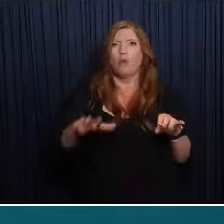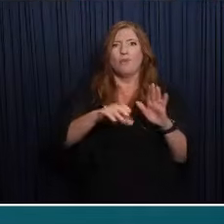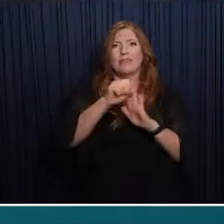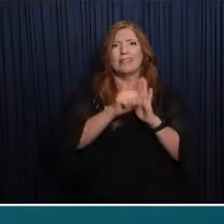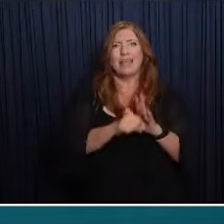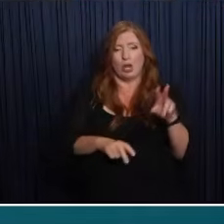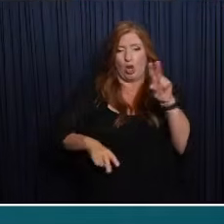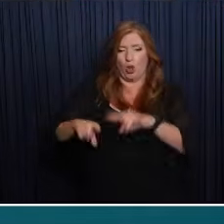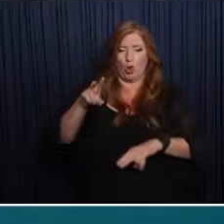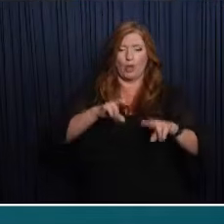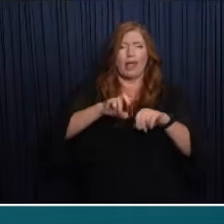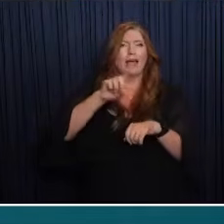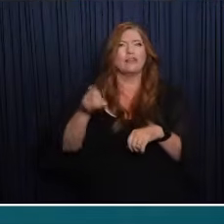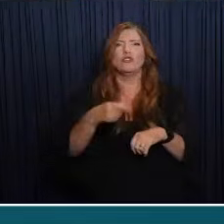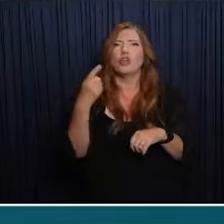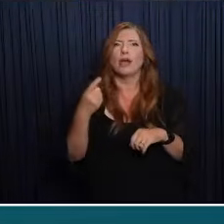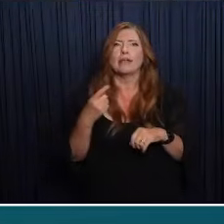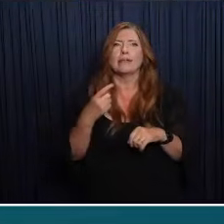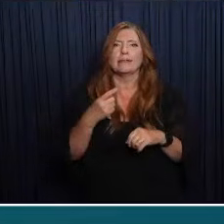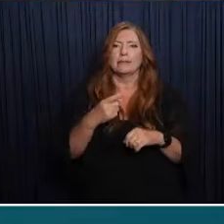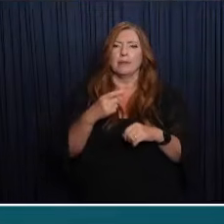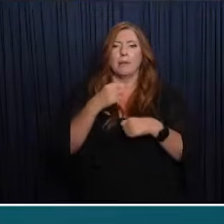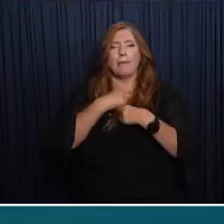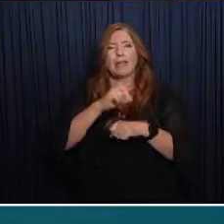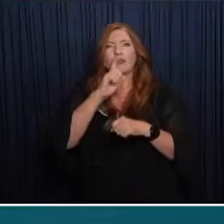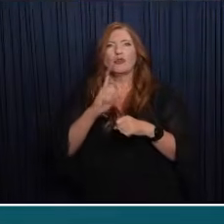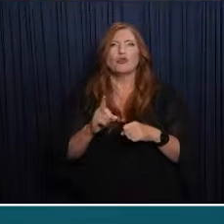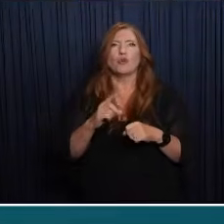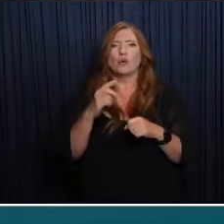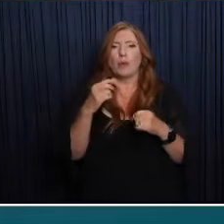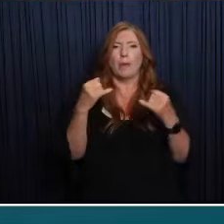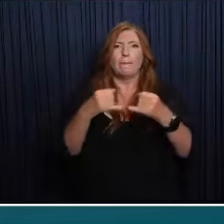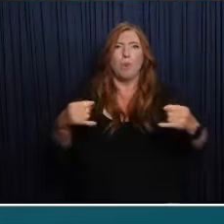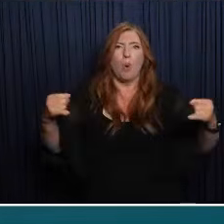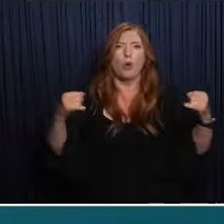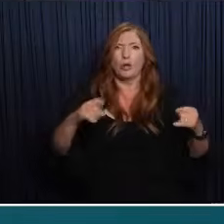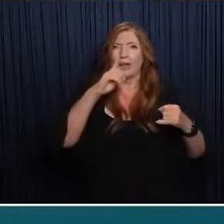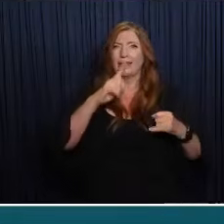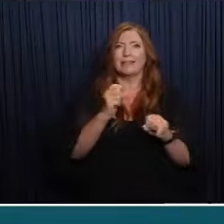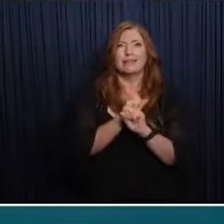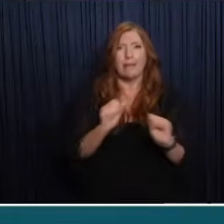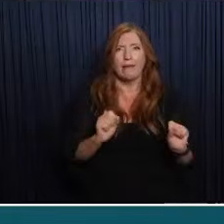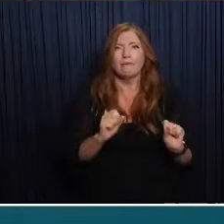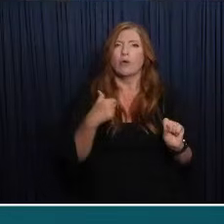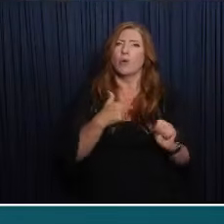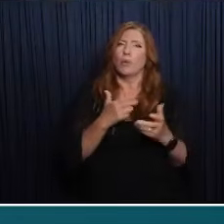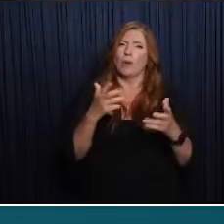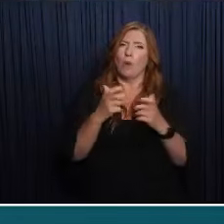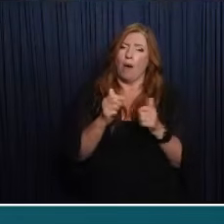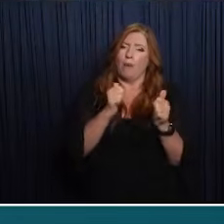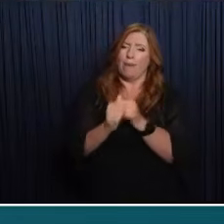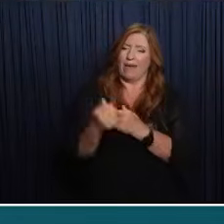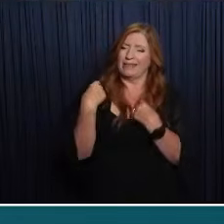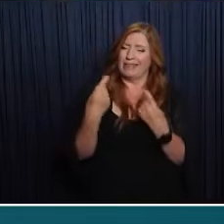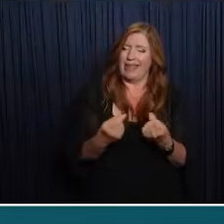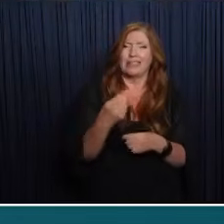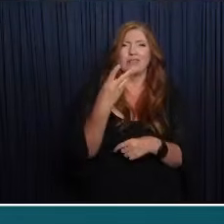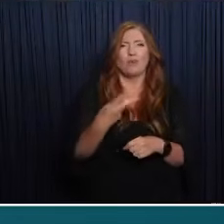ACROSS THE WHOLE STATE AS WELL AS IF YOU LOOK AT JUST THE